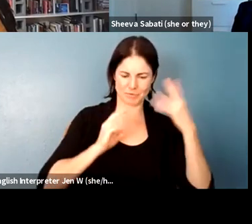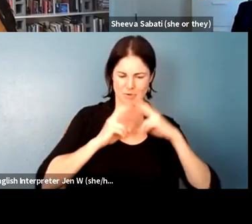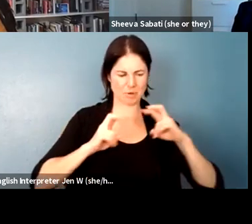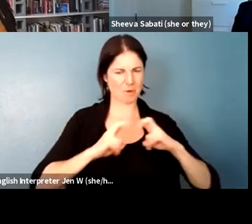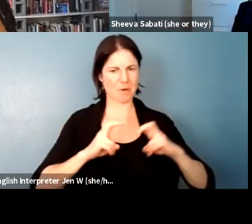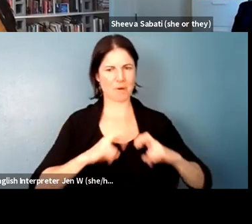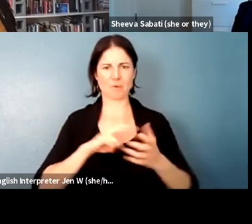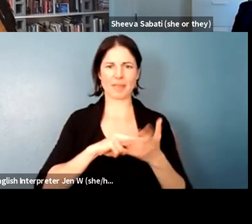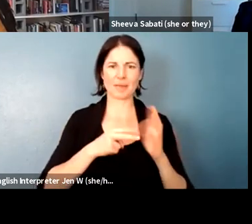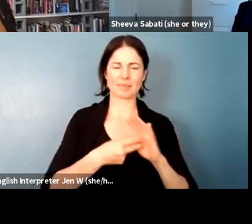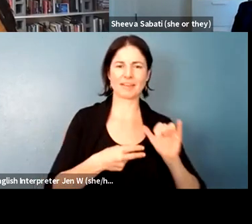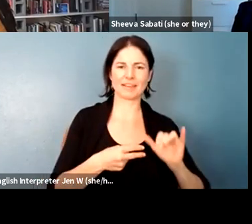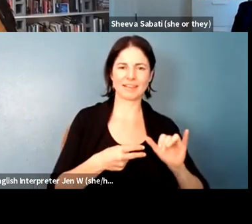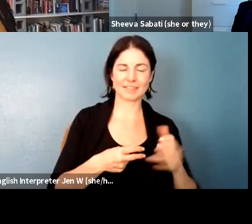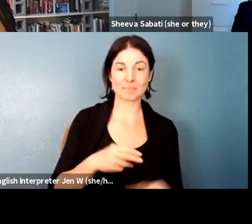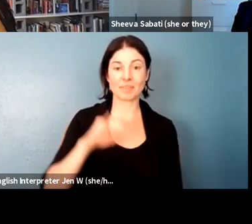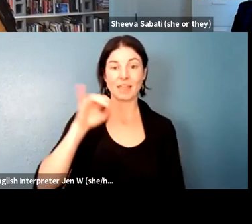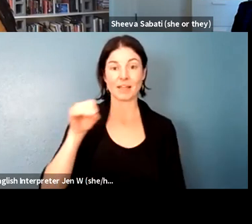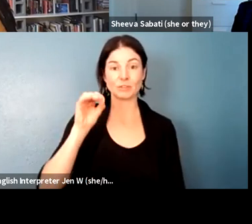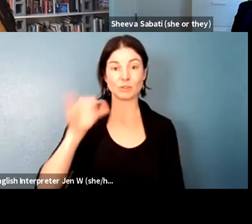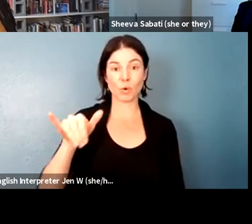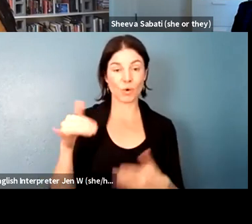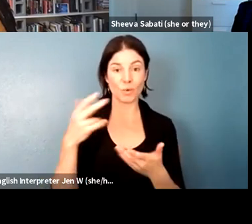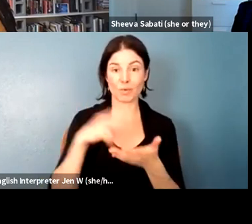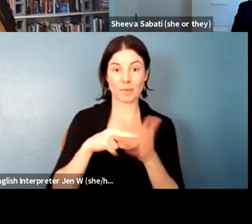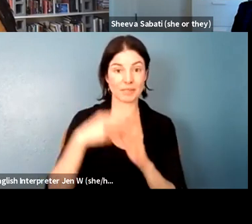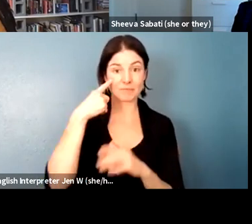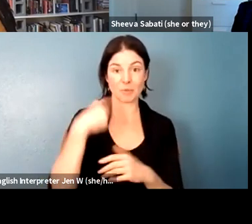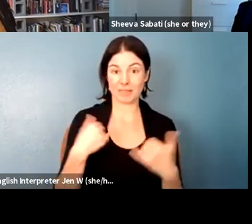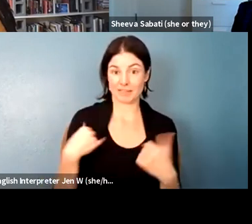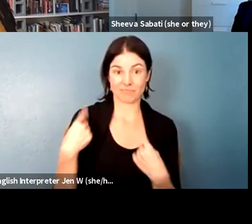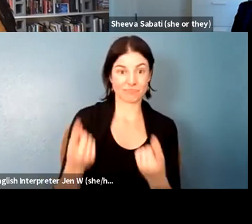what brings me joy this these days. And how I'm pausing is I